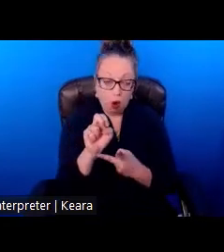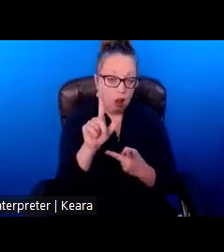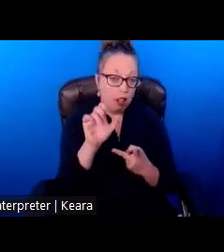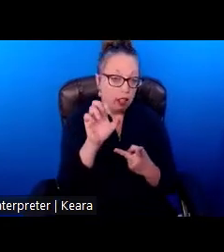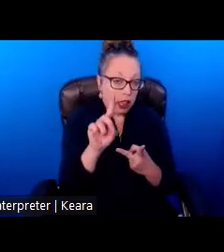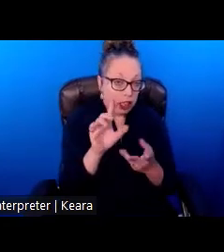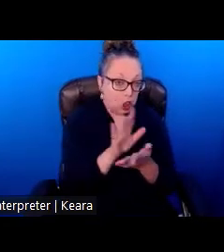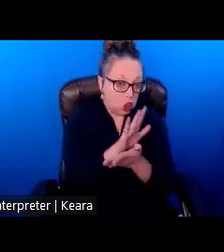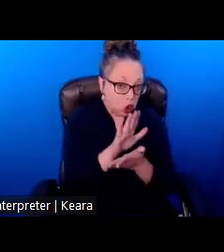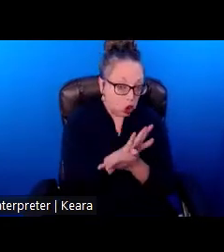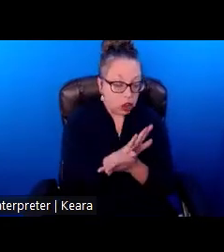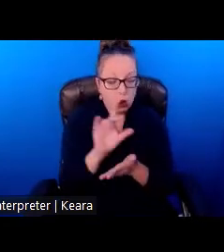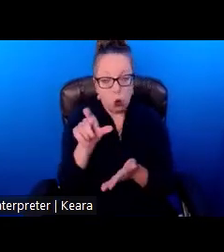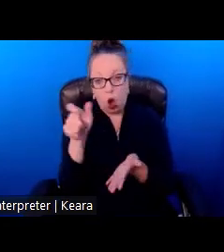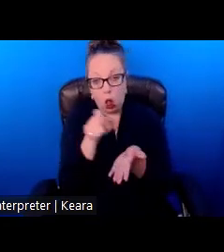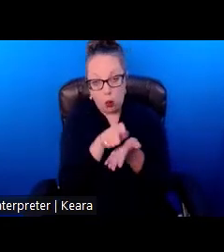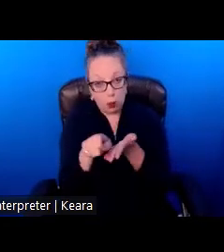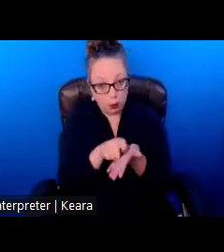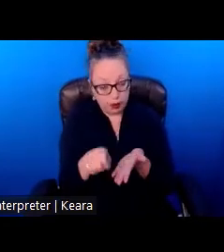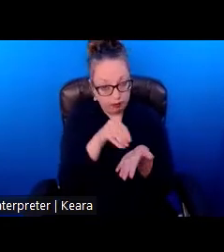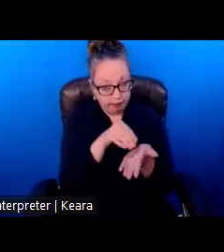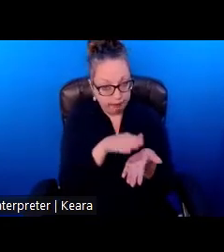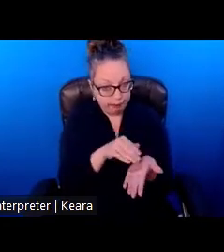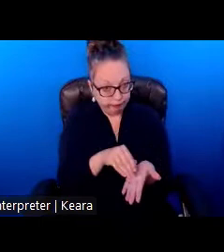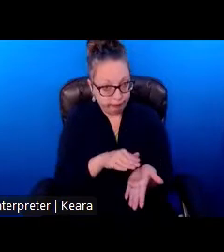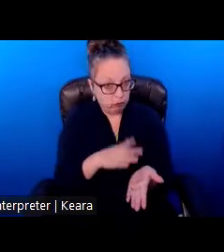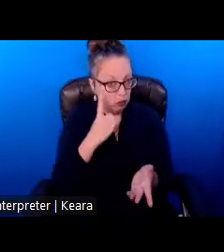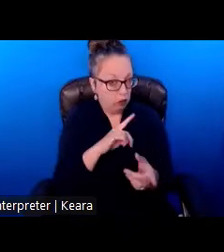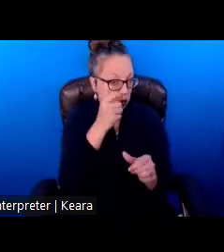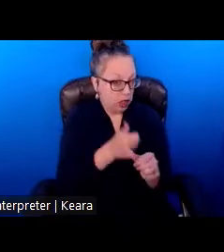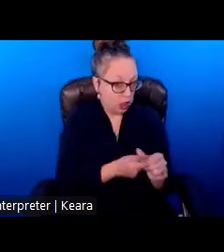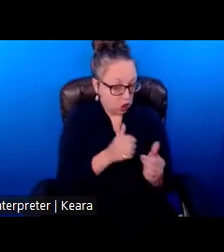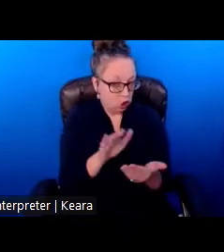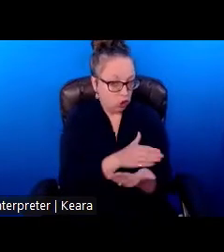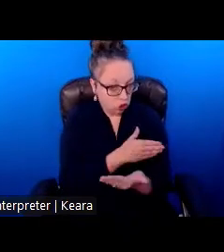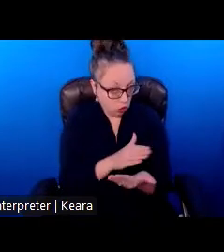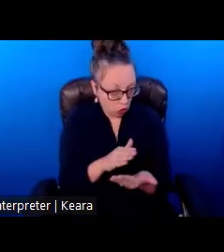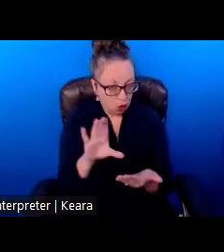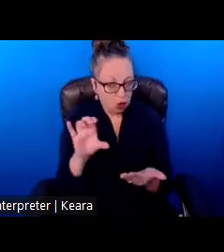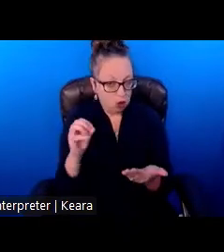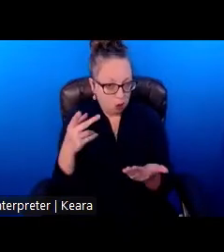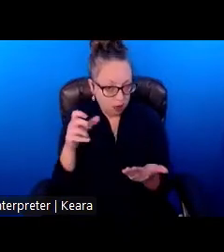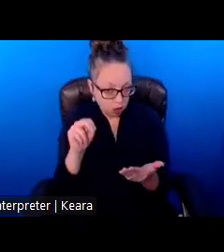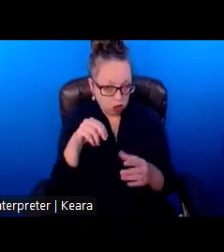each uploaded song/composition in the online application for the panelists’ reference: